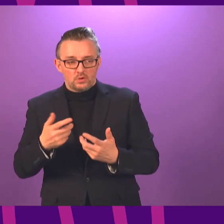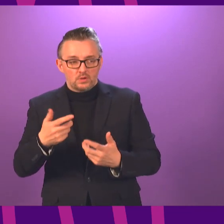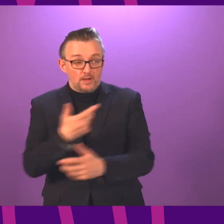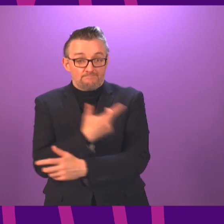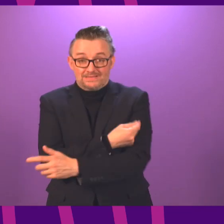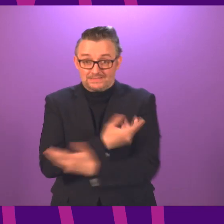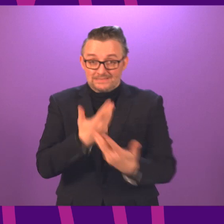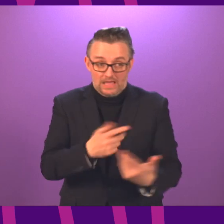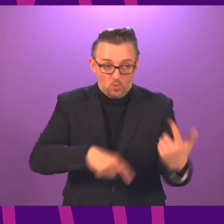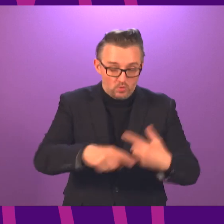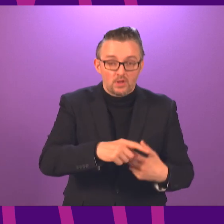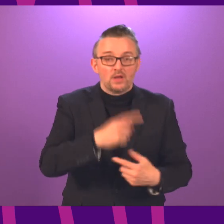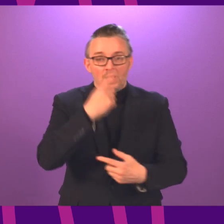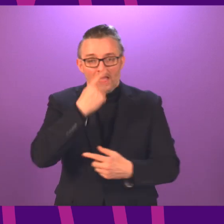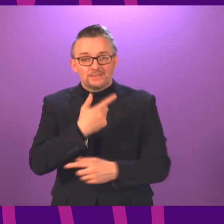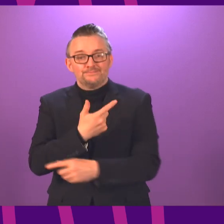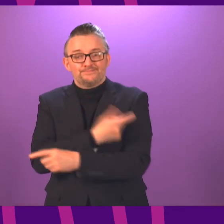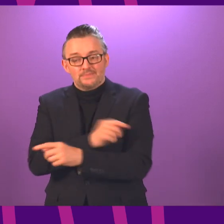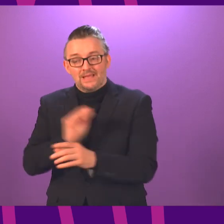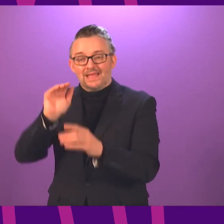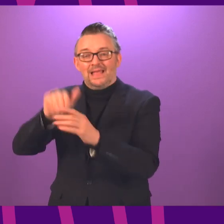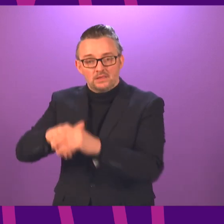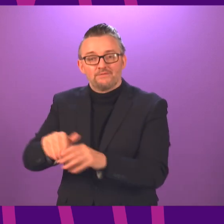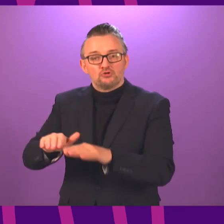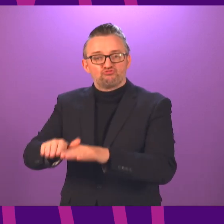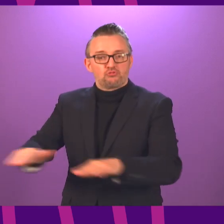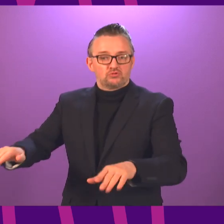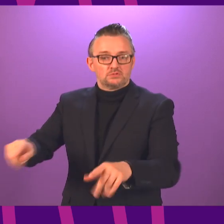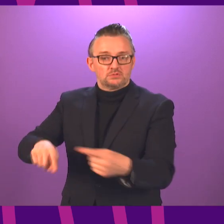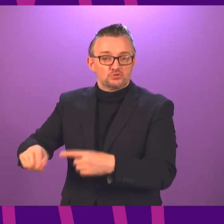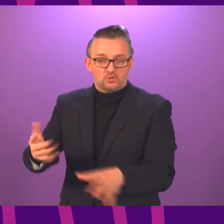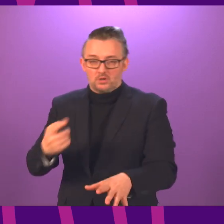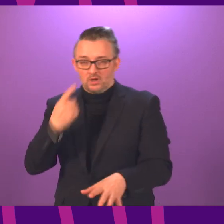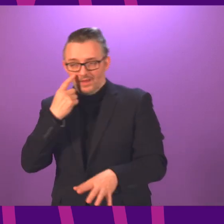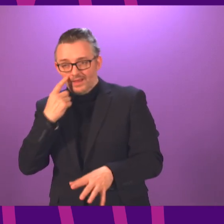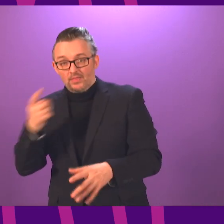to be extended into the child population in due course. We are not in control of the timelines